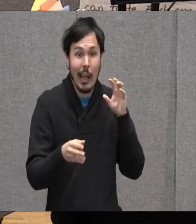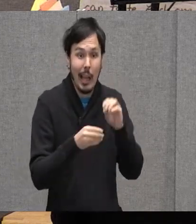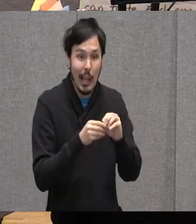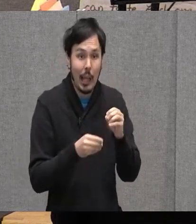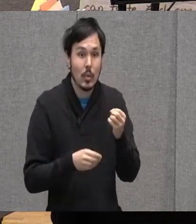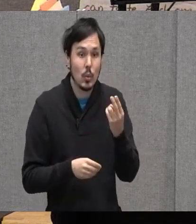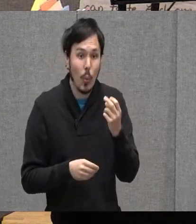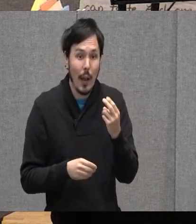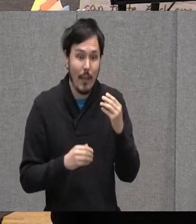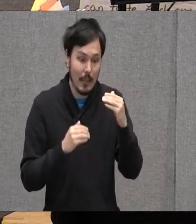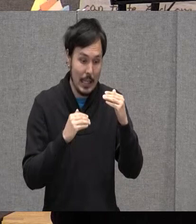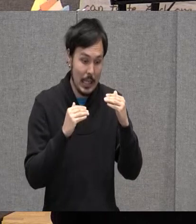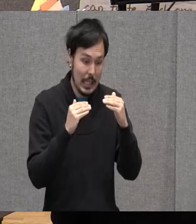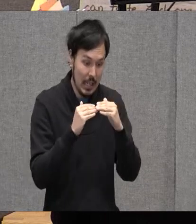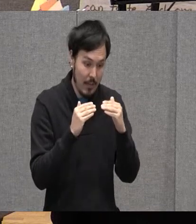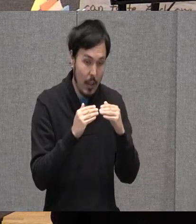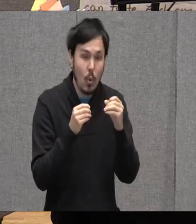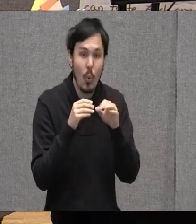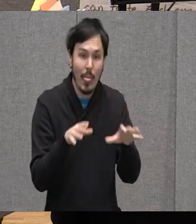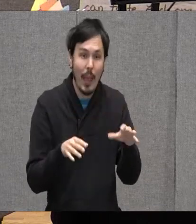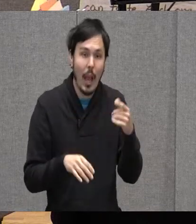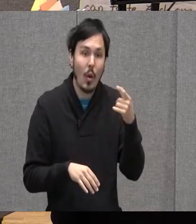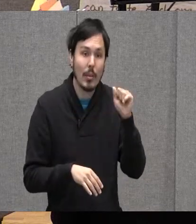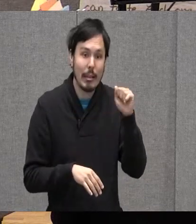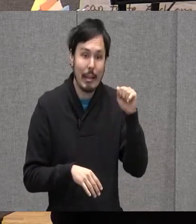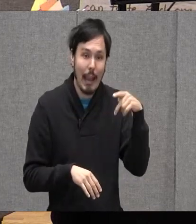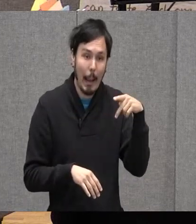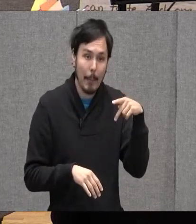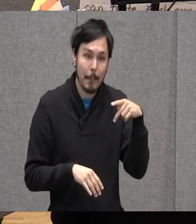evenly without gaps? Hmm.